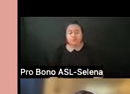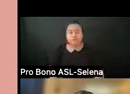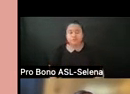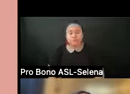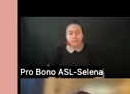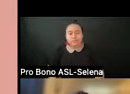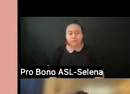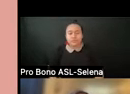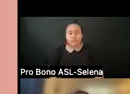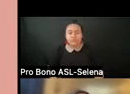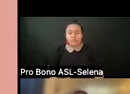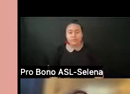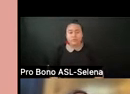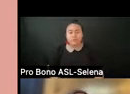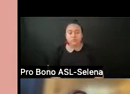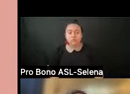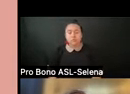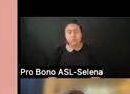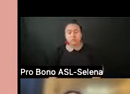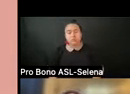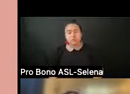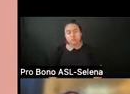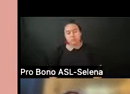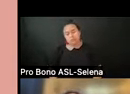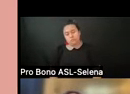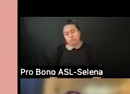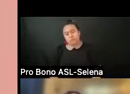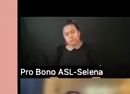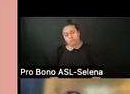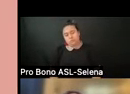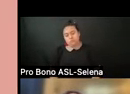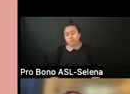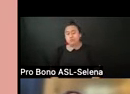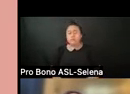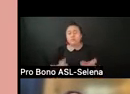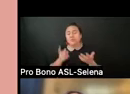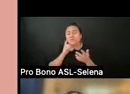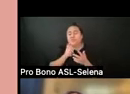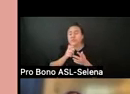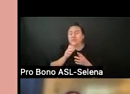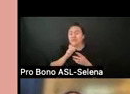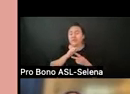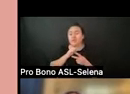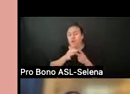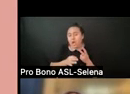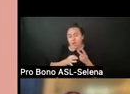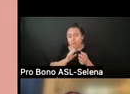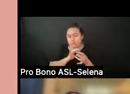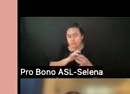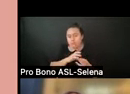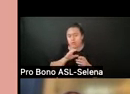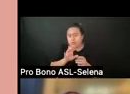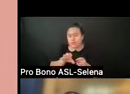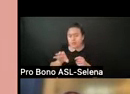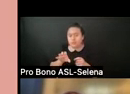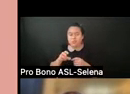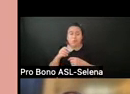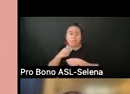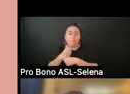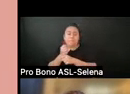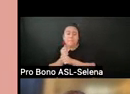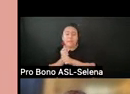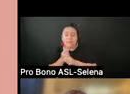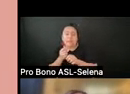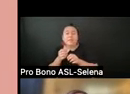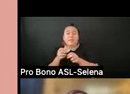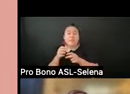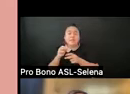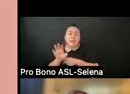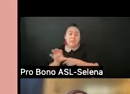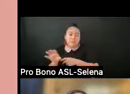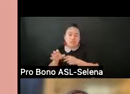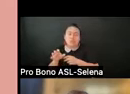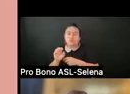When it comes to the options of captioning, or the production of for many folks, if you have the